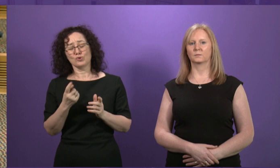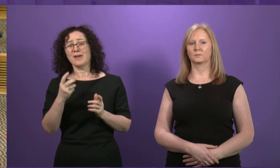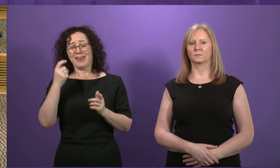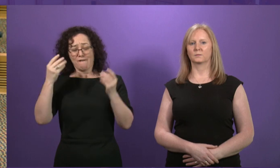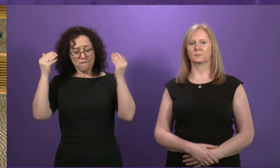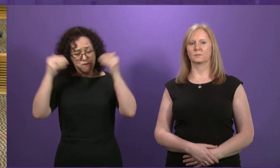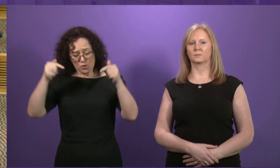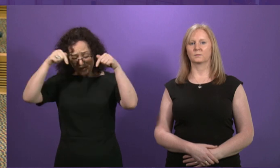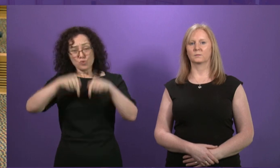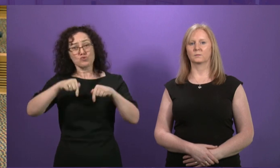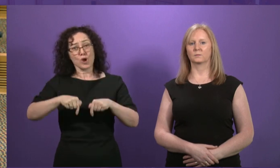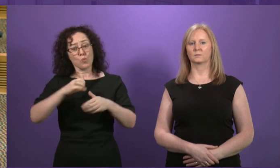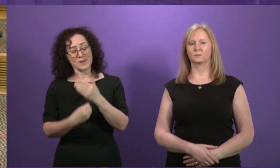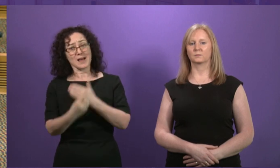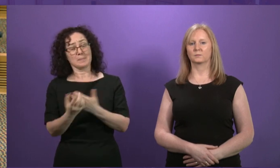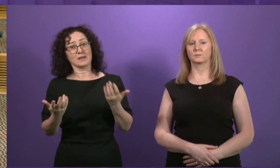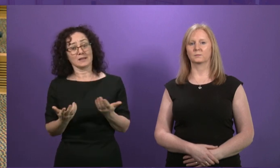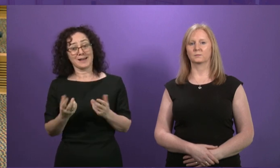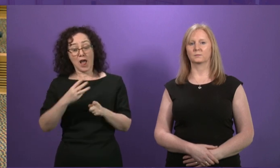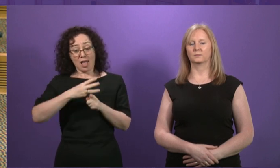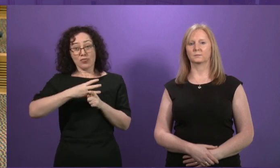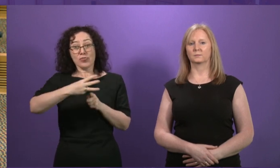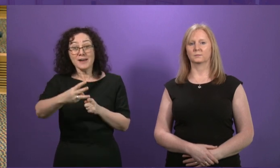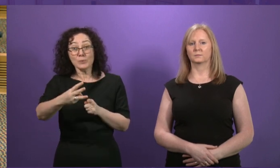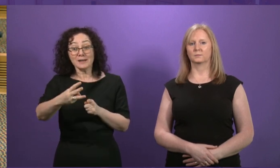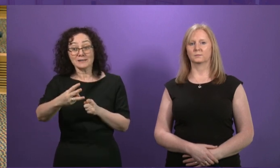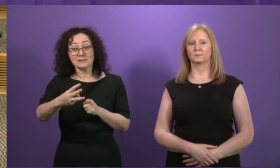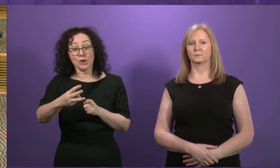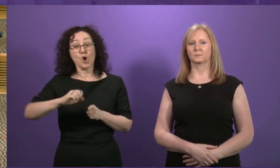Three weeks tomorrow, this country is due to be taken out of the EU against our will.